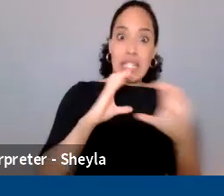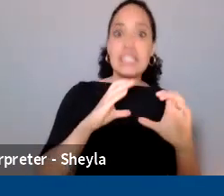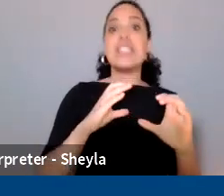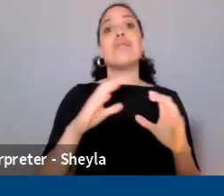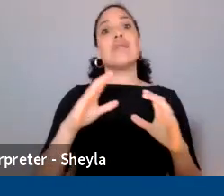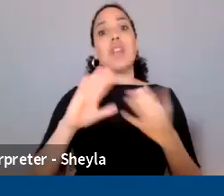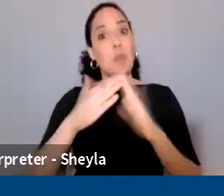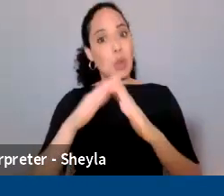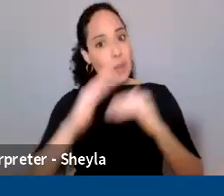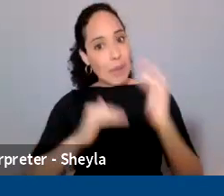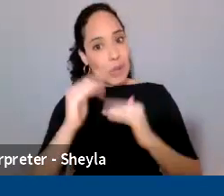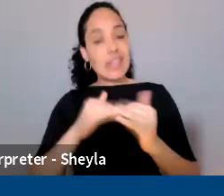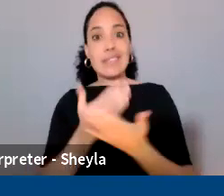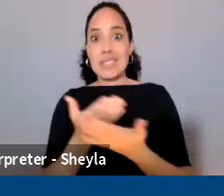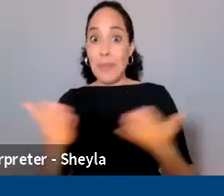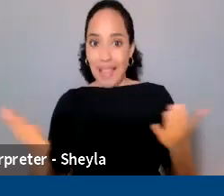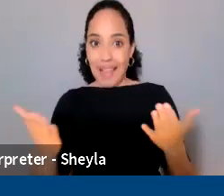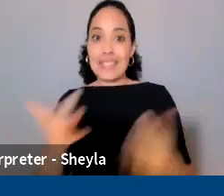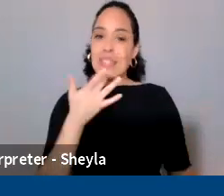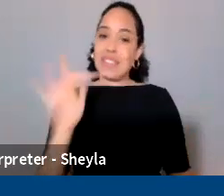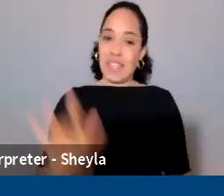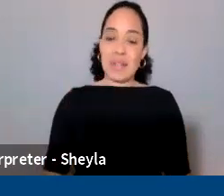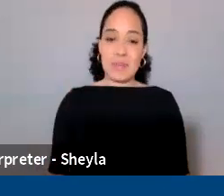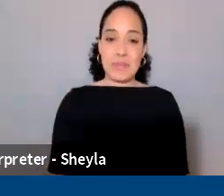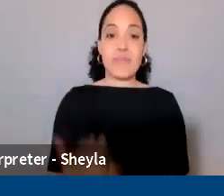I think I'm turning it over now to Jim Webster from boulder county